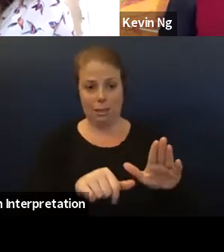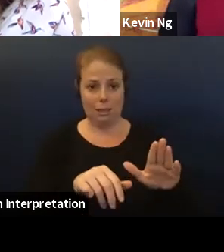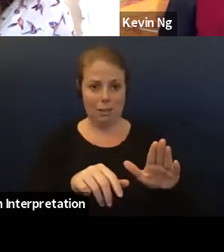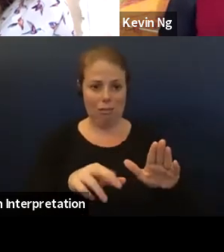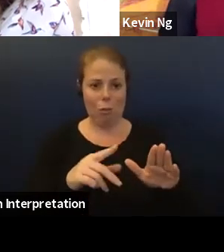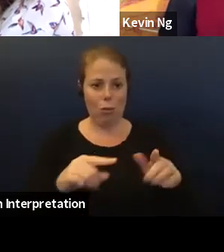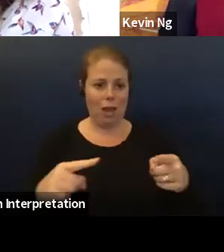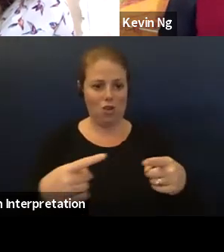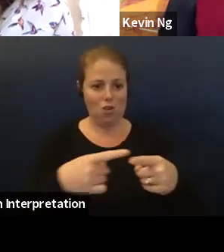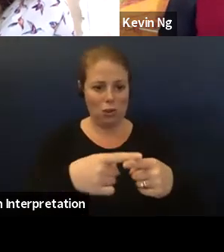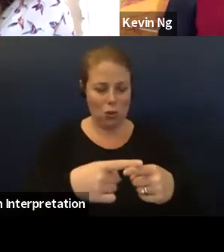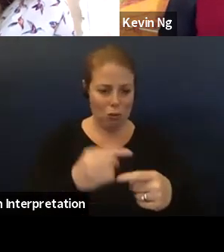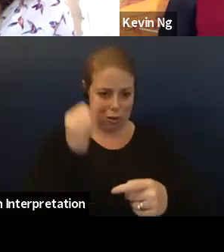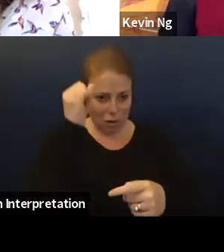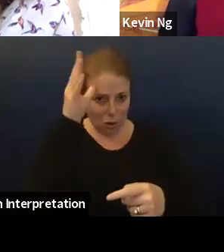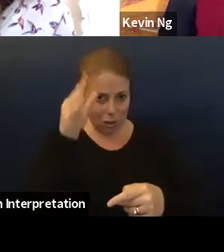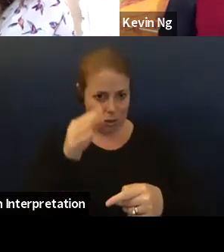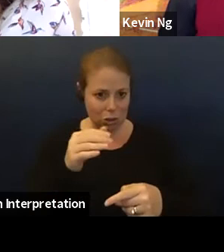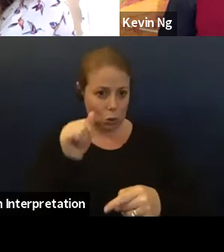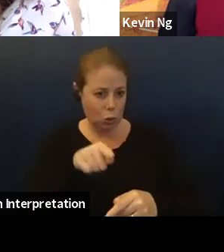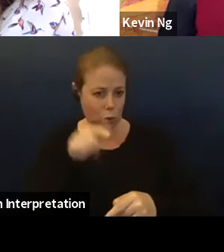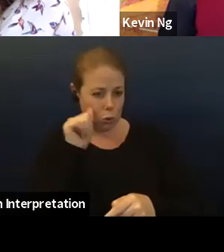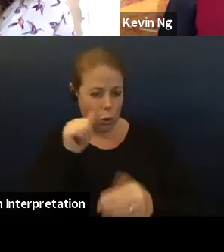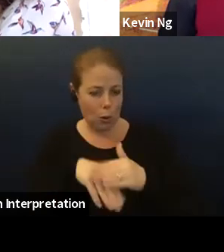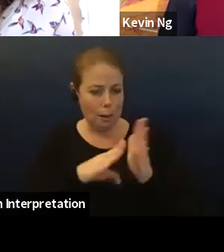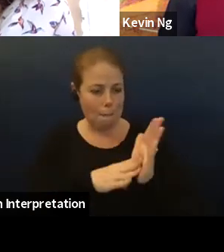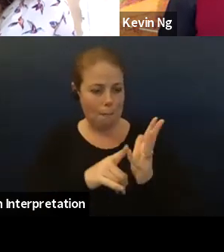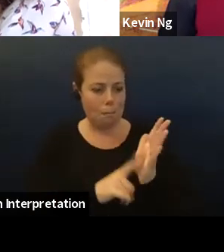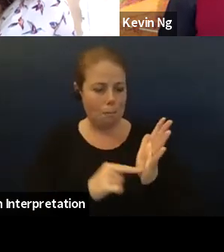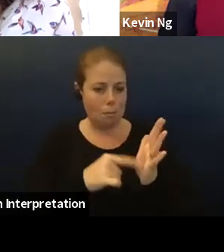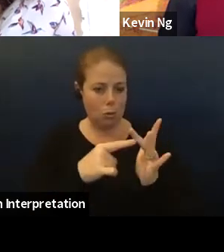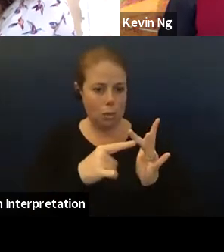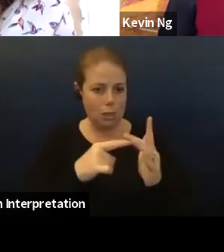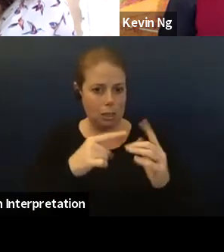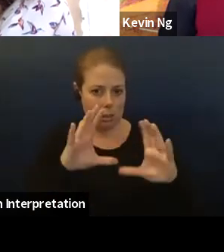a multi round where people are bringing together the different languages of their art forms and